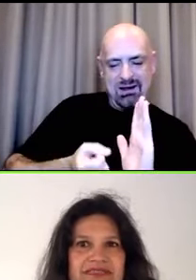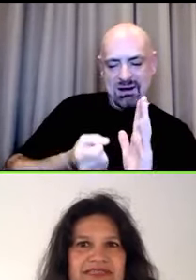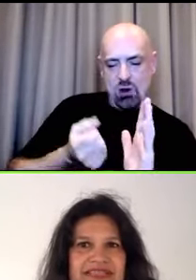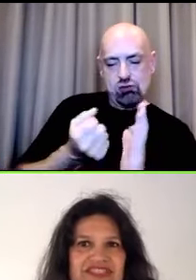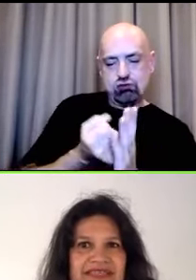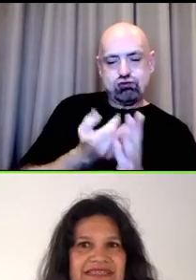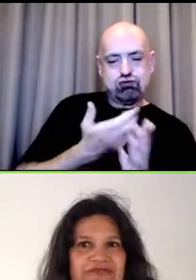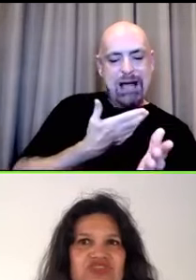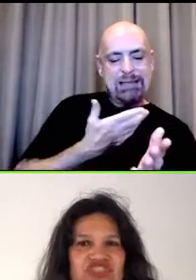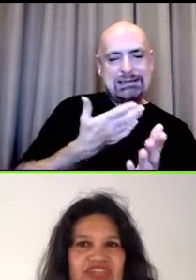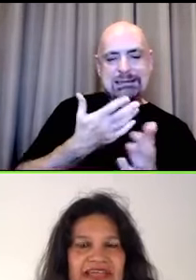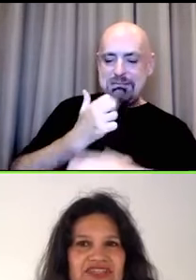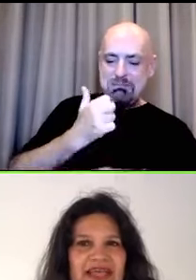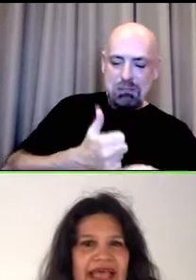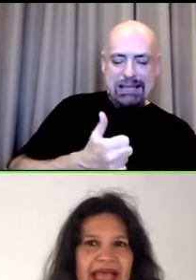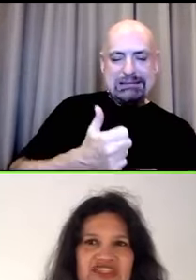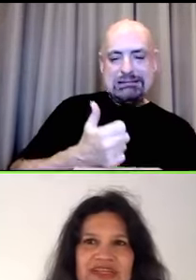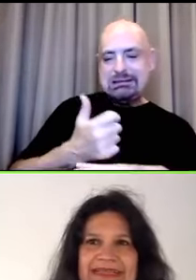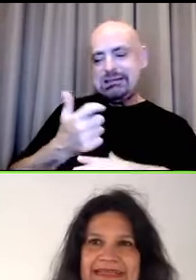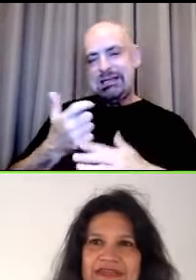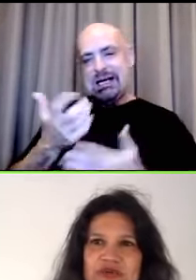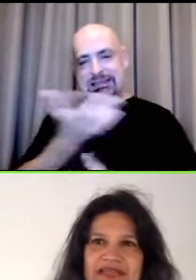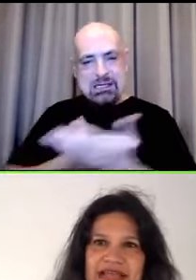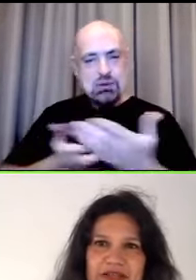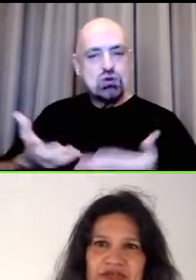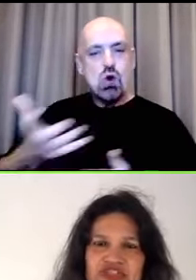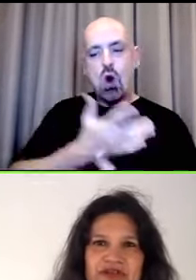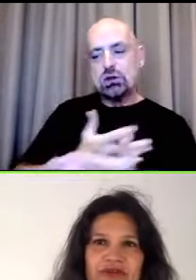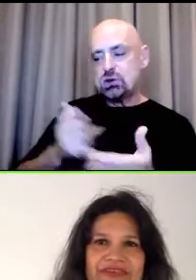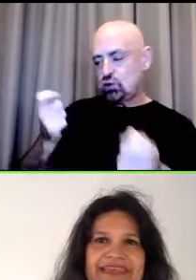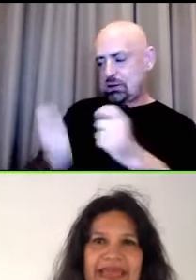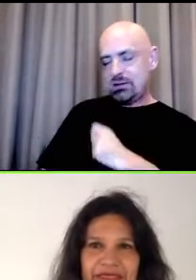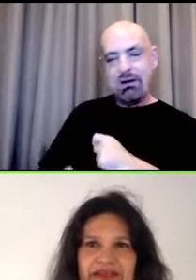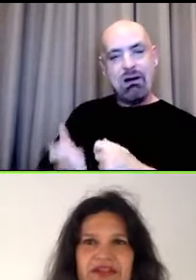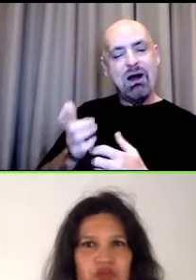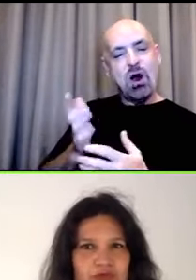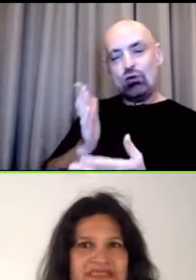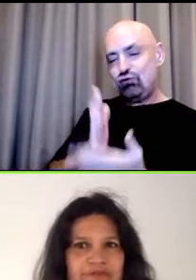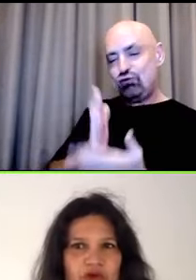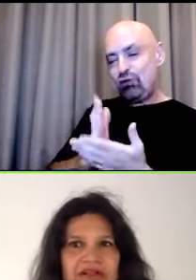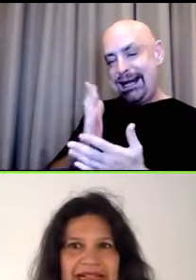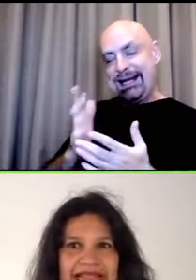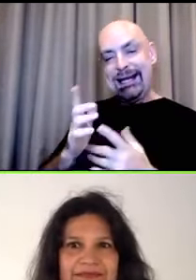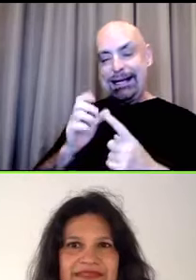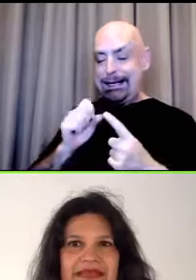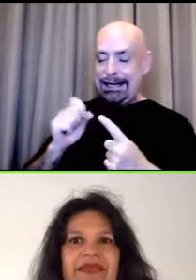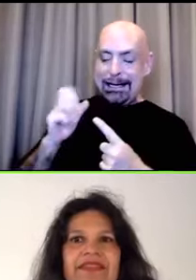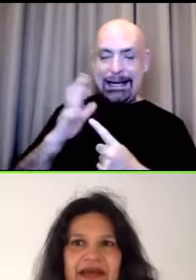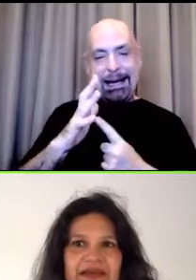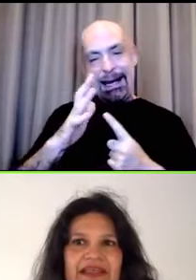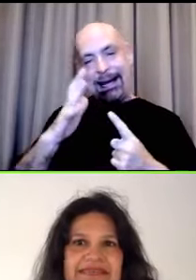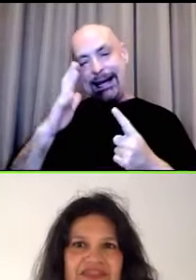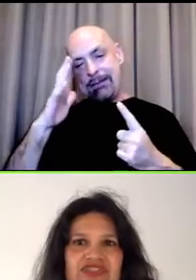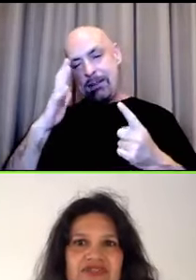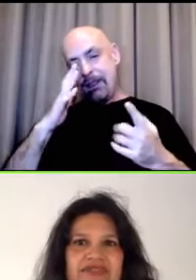are ruining the world and where we can see where human rights issues have to be serrated